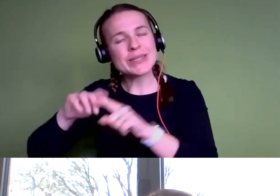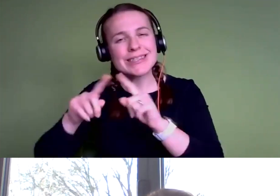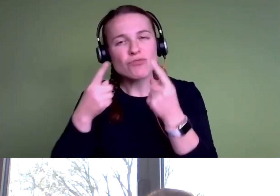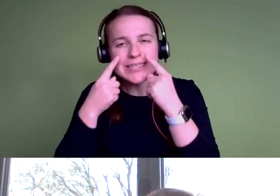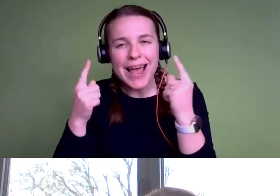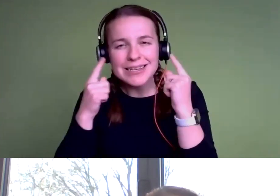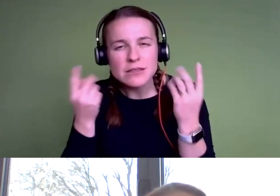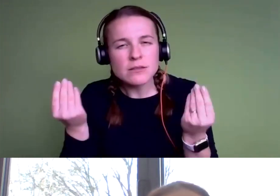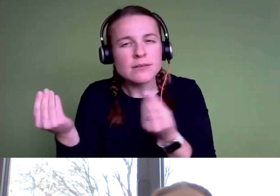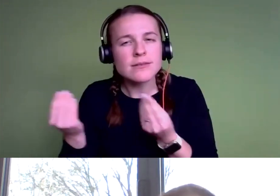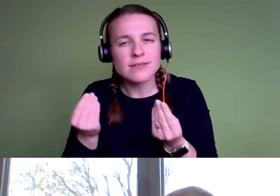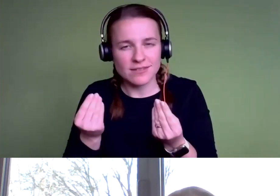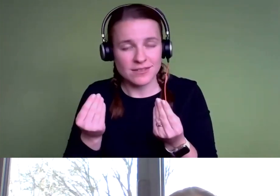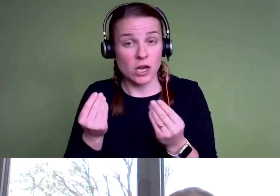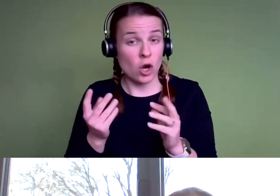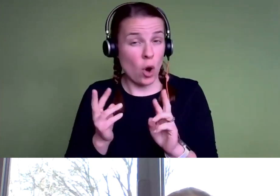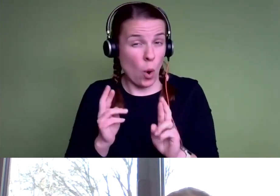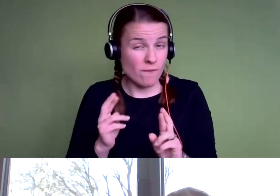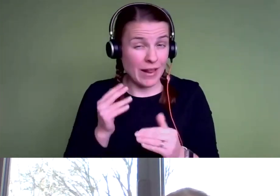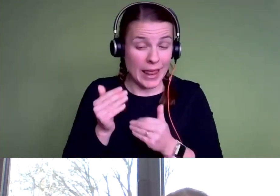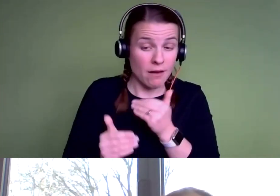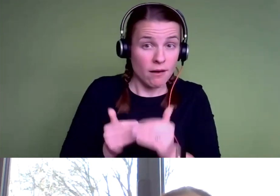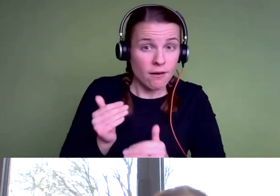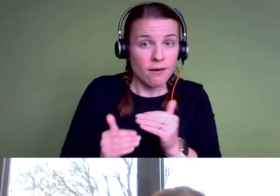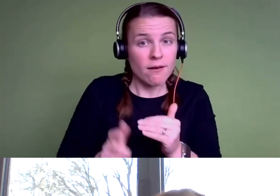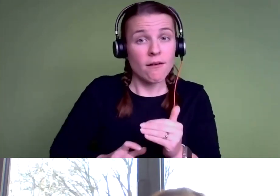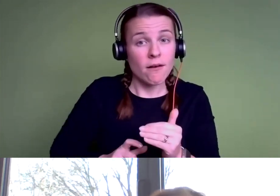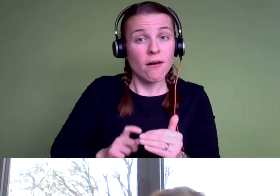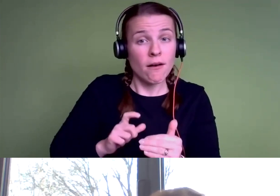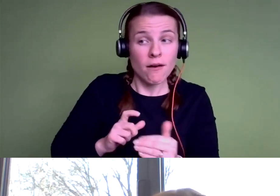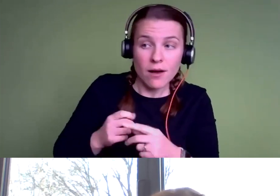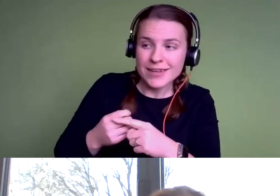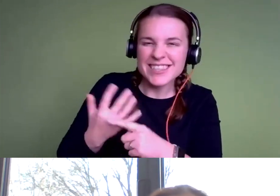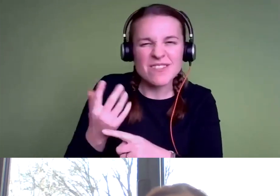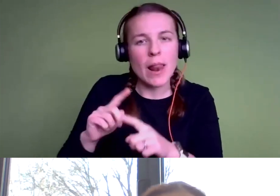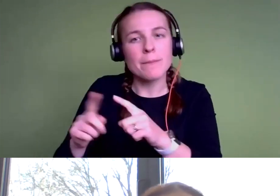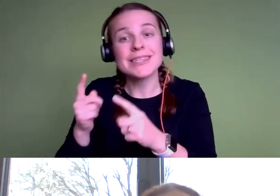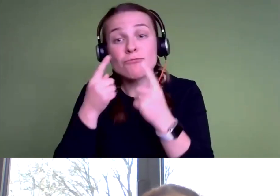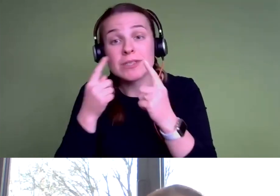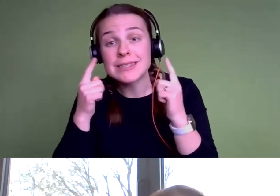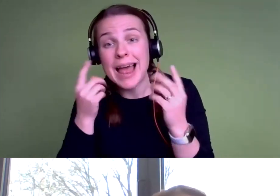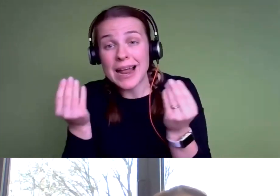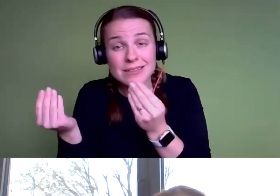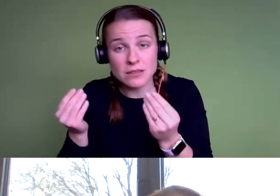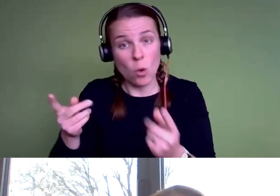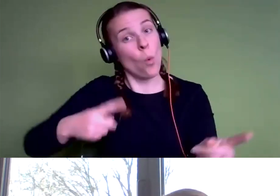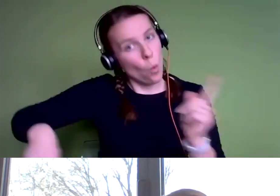sense of smell , we try and do it so that we include everyone in the group.